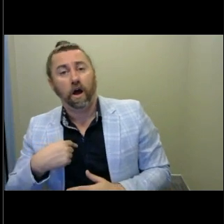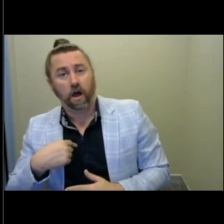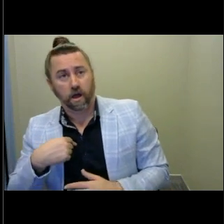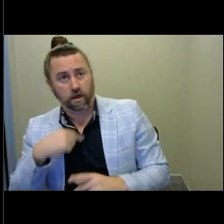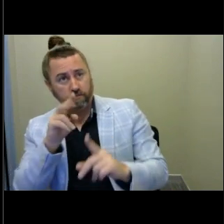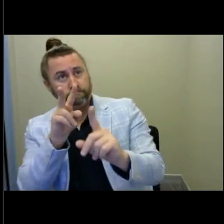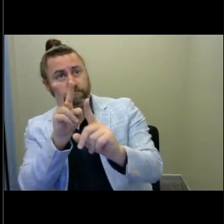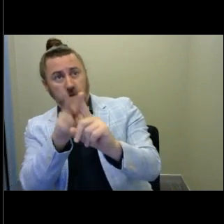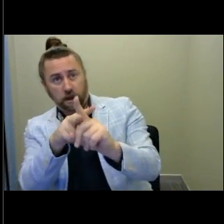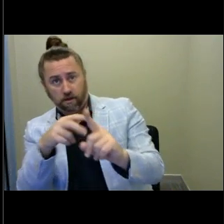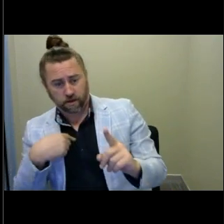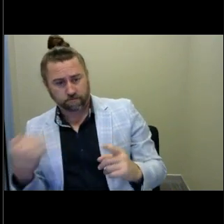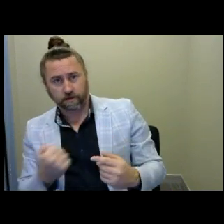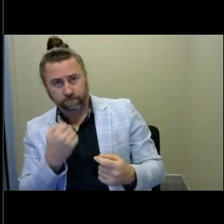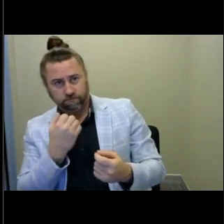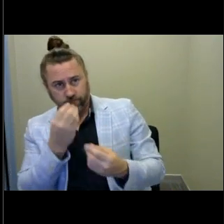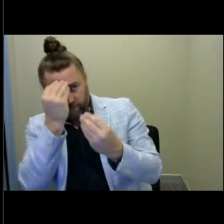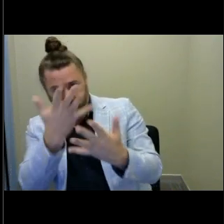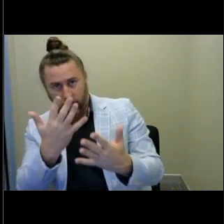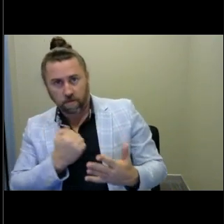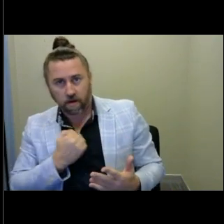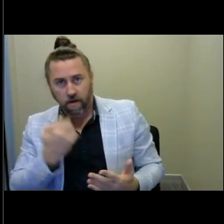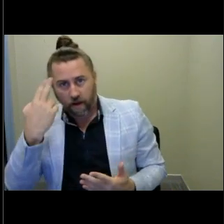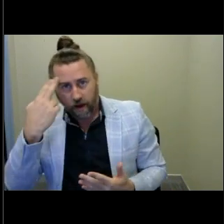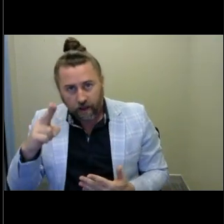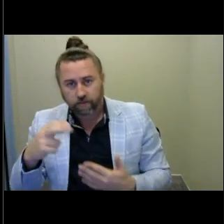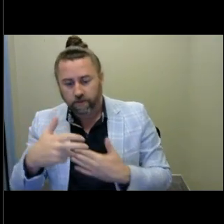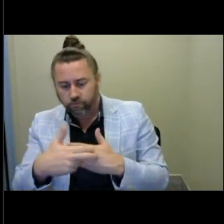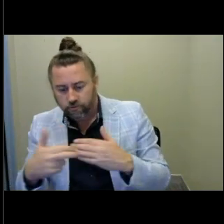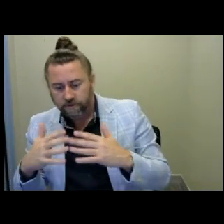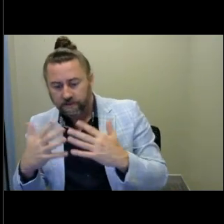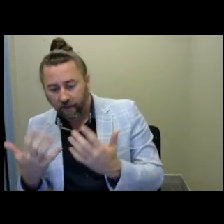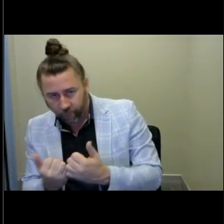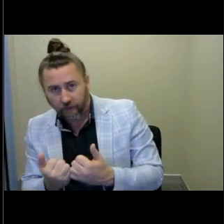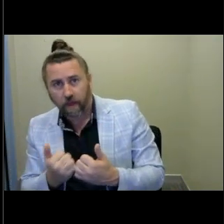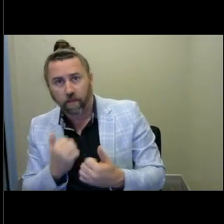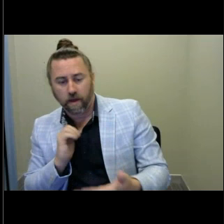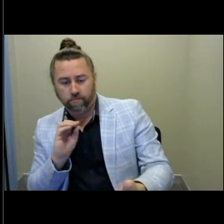The details of the person they wish to seek protection from, so the respondent, they need